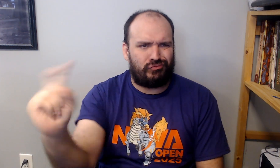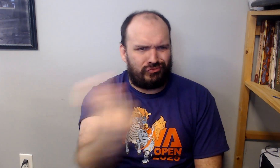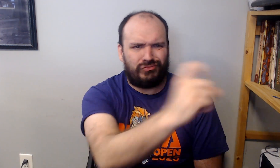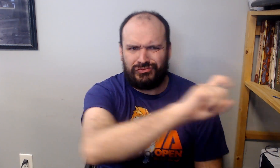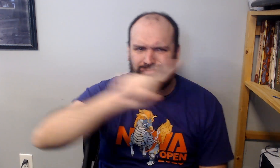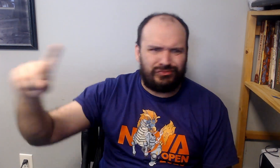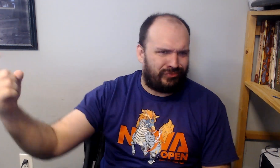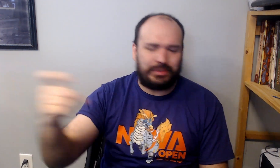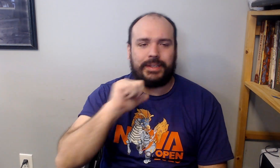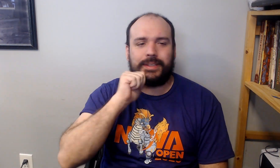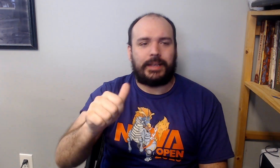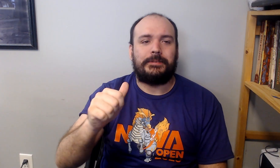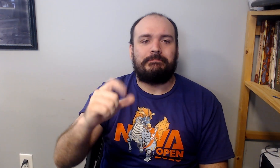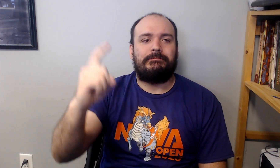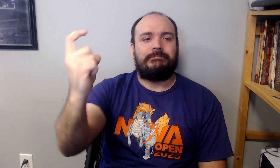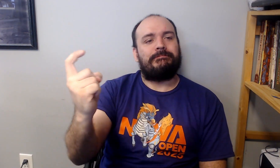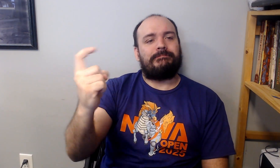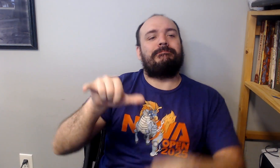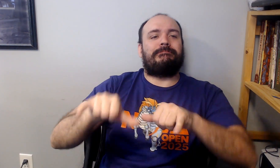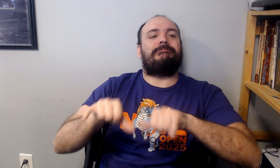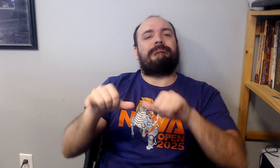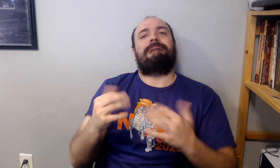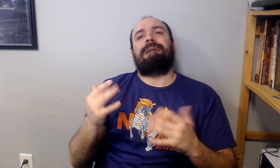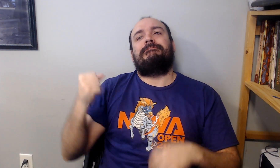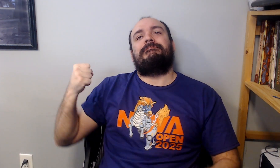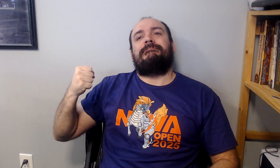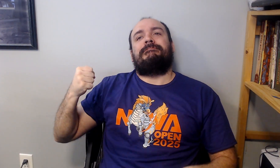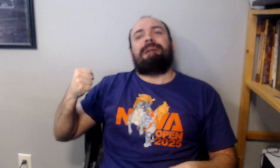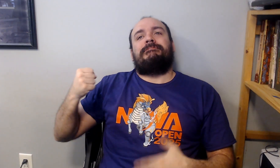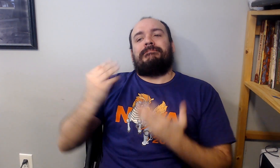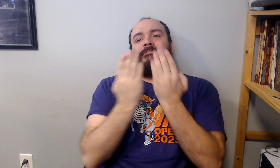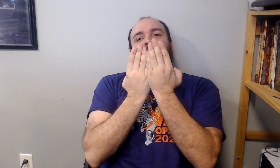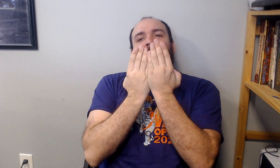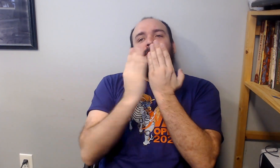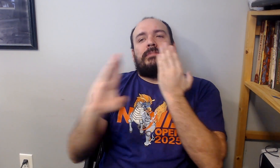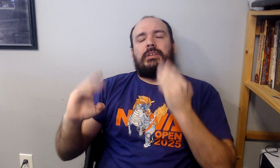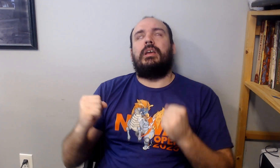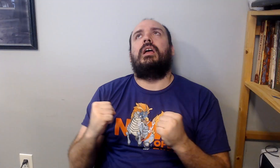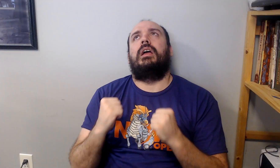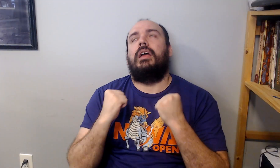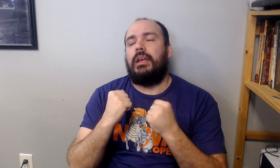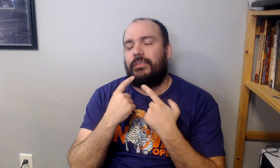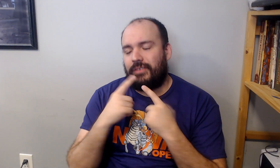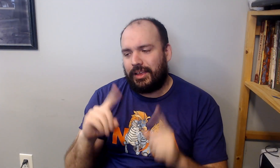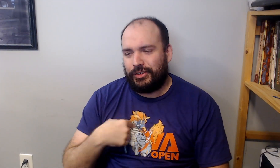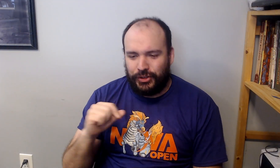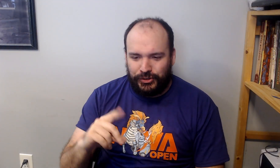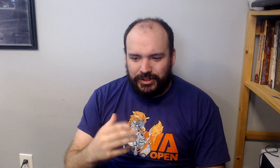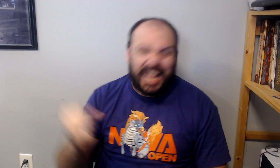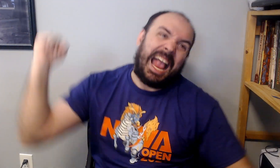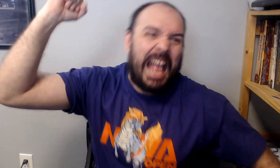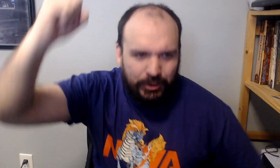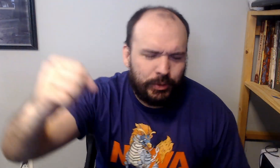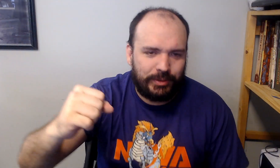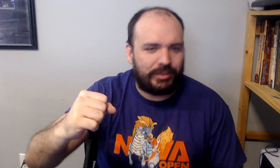Not standing behind a door waiting for it to be opened, “FINALLY I CAN DO SOMETHING” ATTACK.